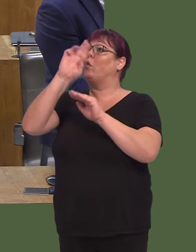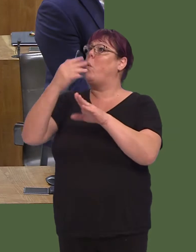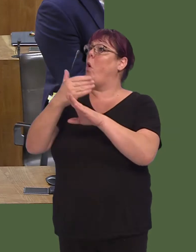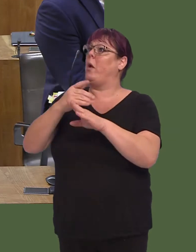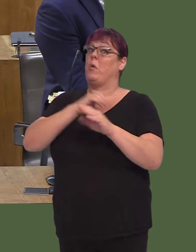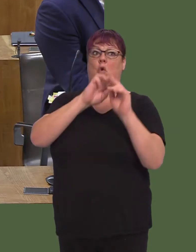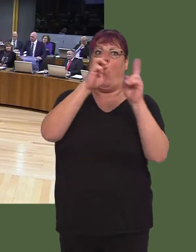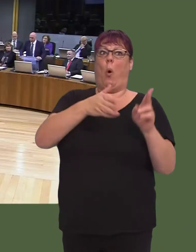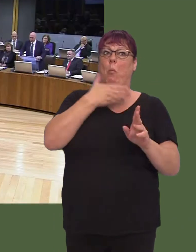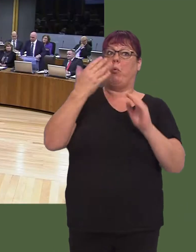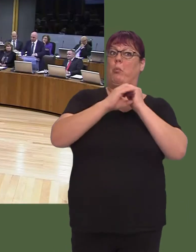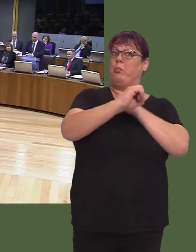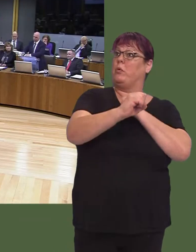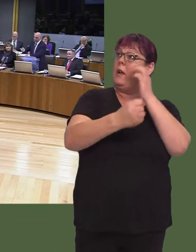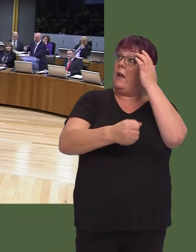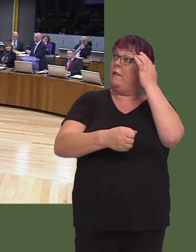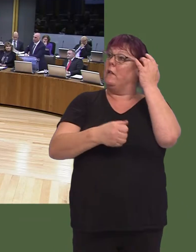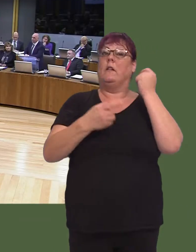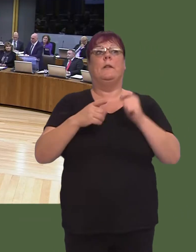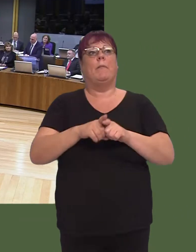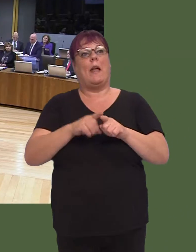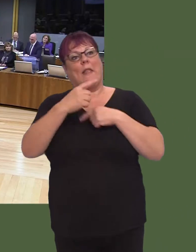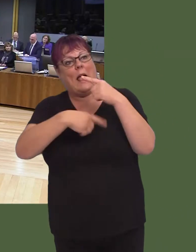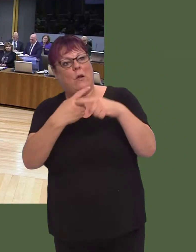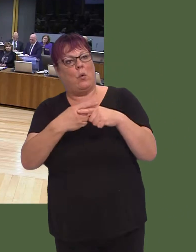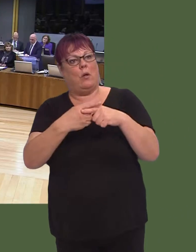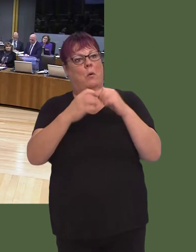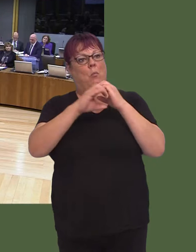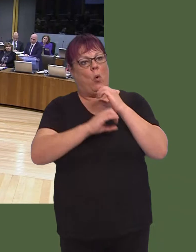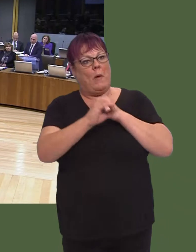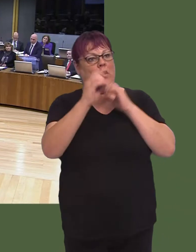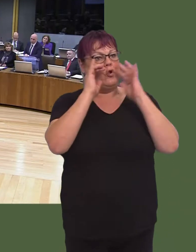Let me also remind the First Minister that the annual NFU broadband and mobile survey